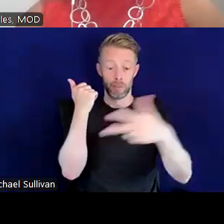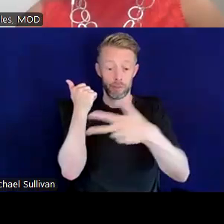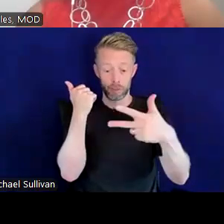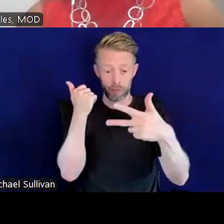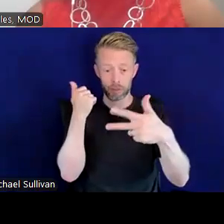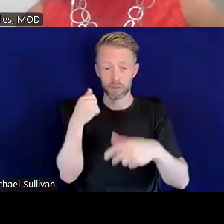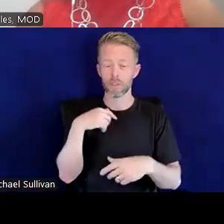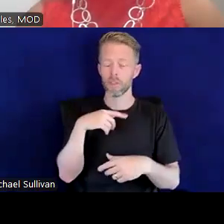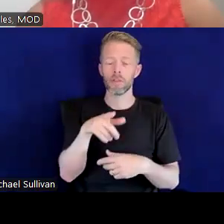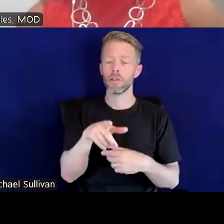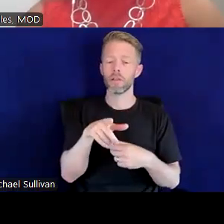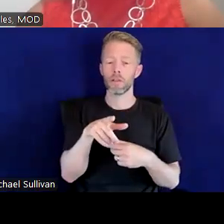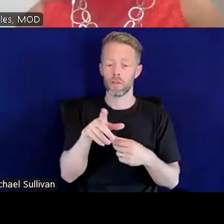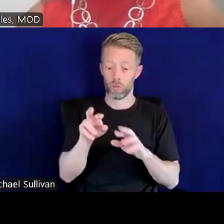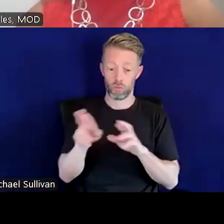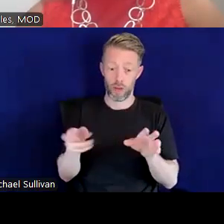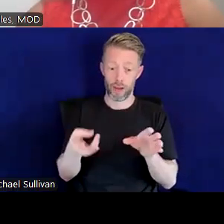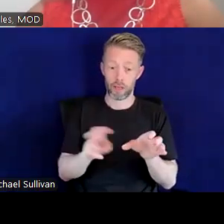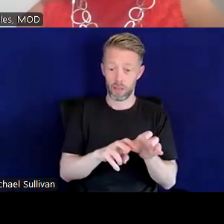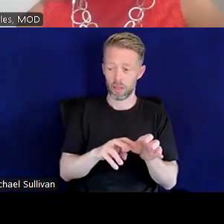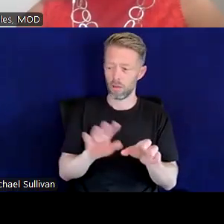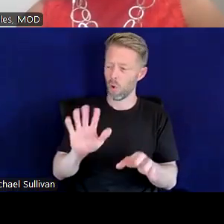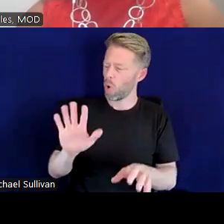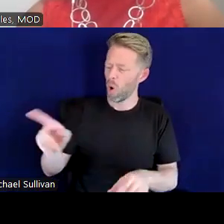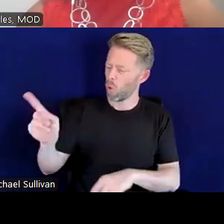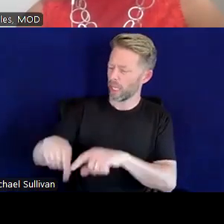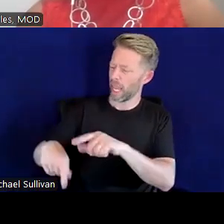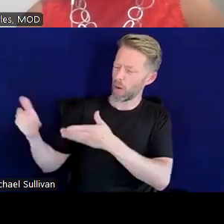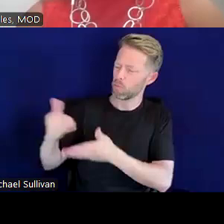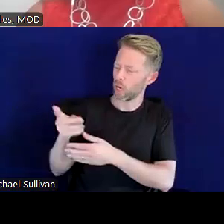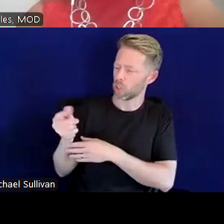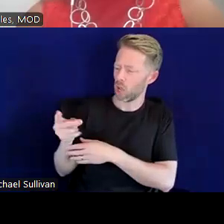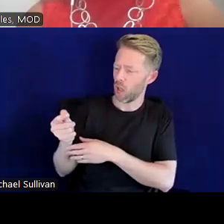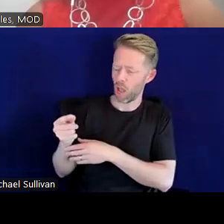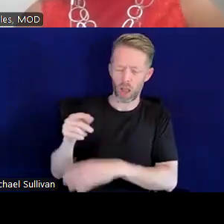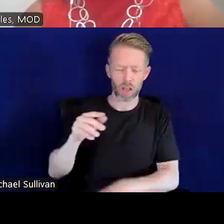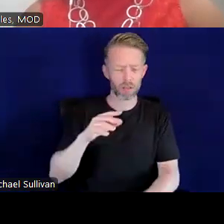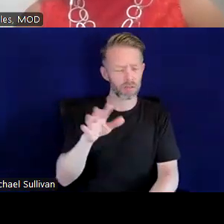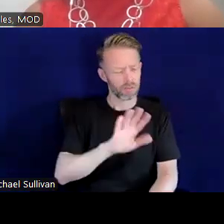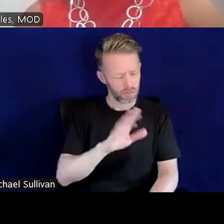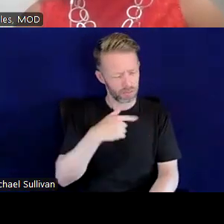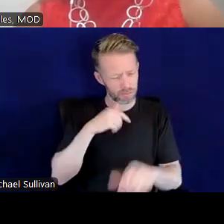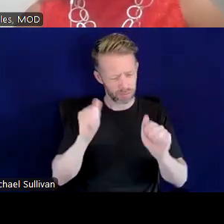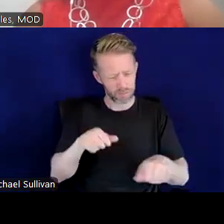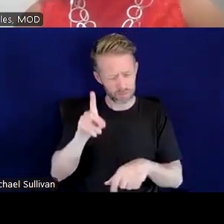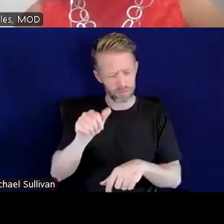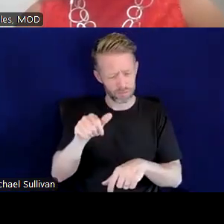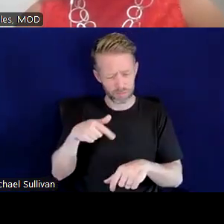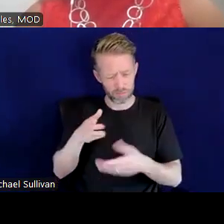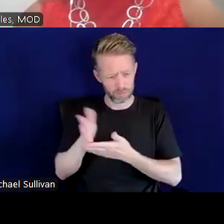handler. There's sometimes confusion or misunderstanding around that. I will be denied access to a ride share vehicle